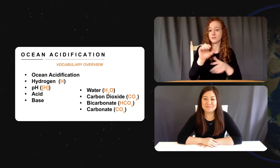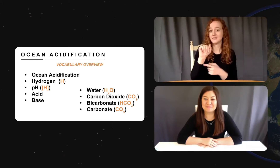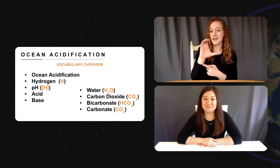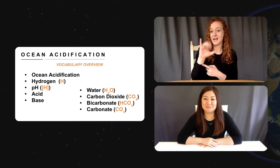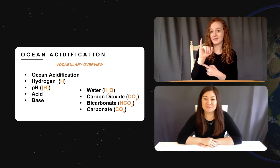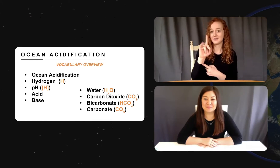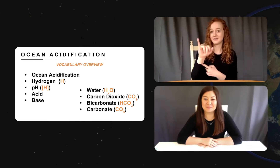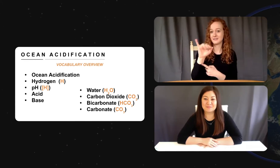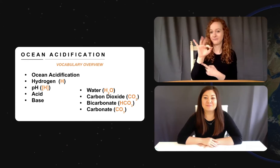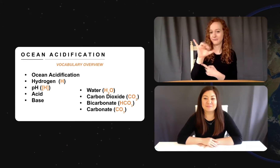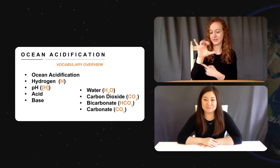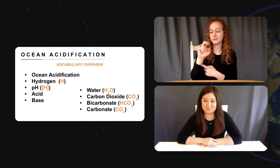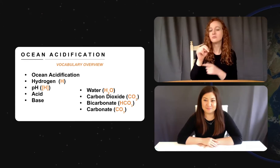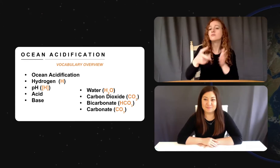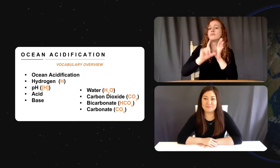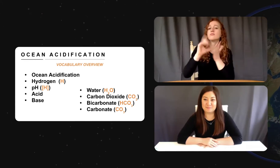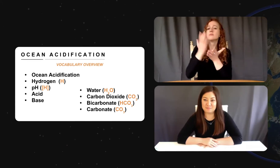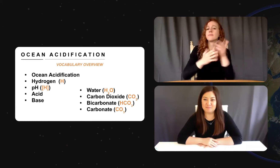Yes.